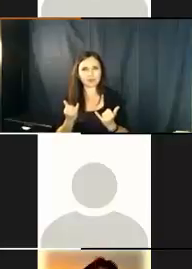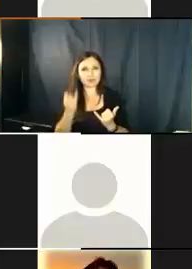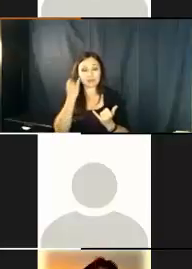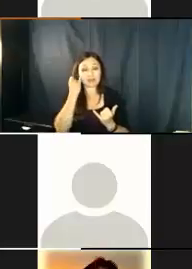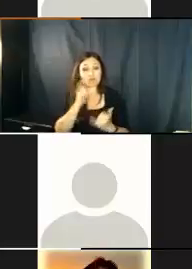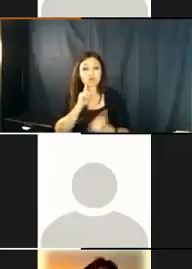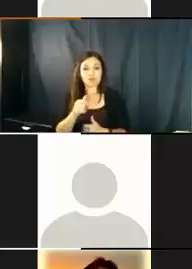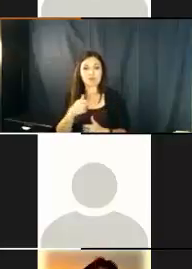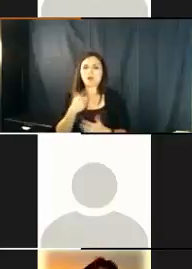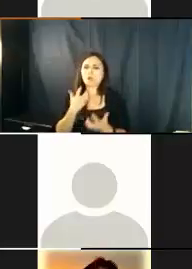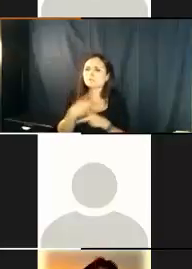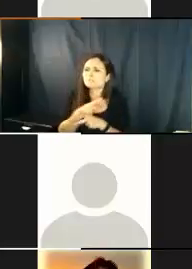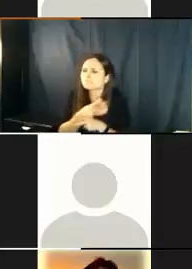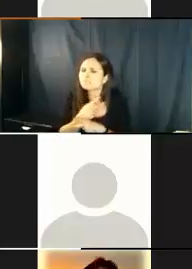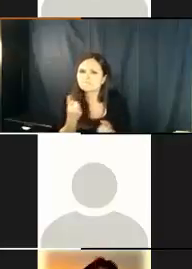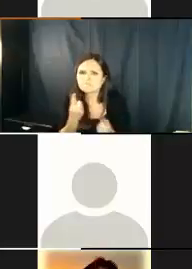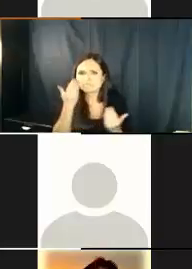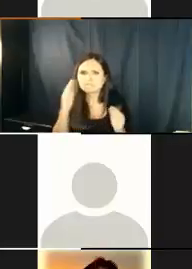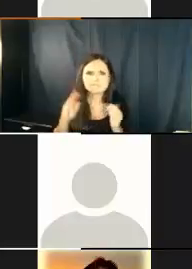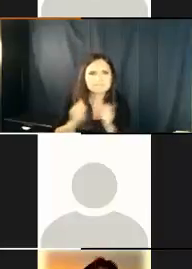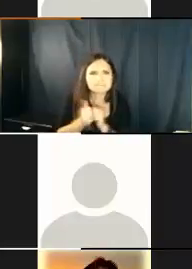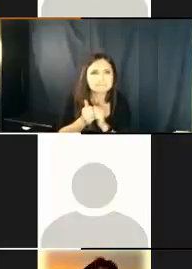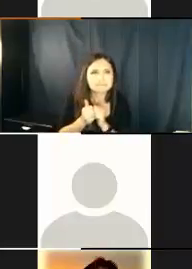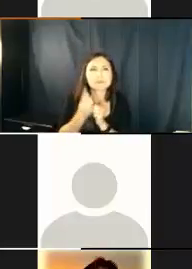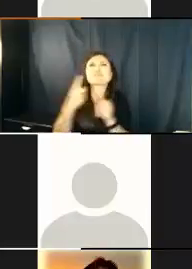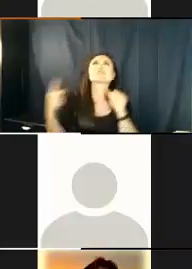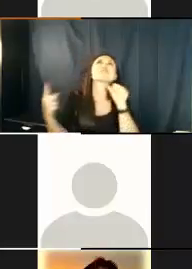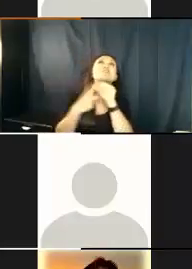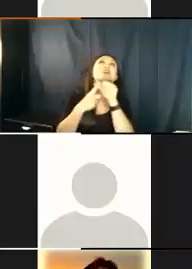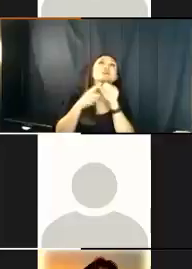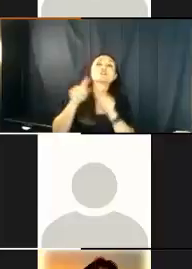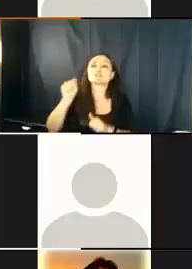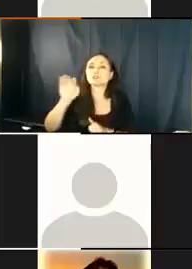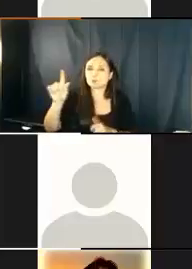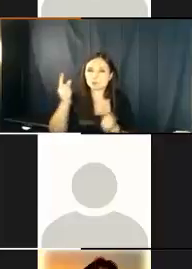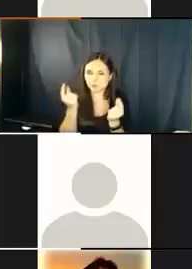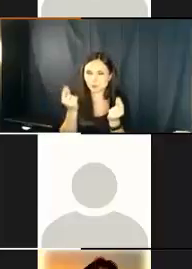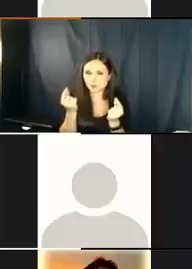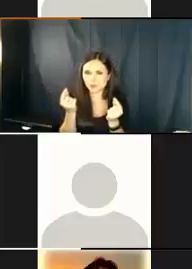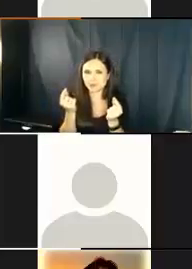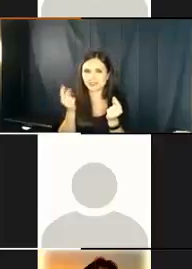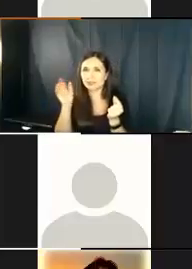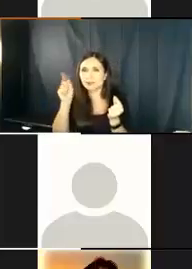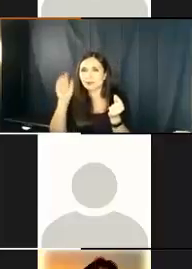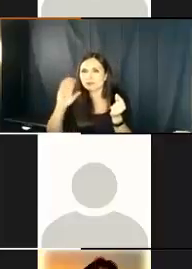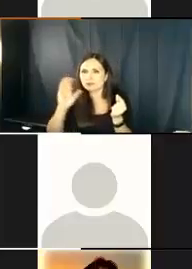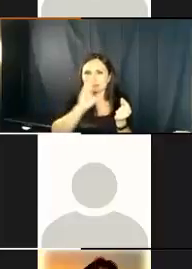out something and I don't know how to do it what's one of my first tools that I'm going to use to figure out how to do something?